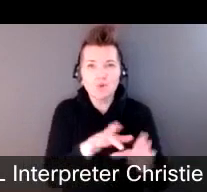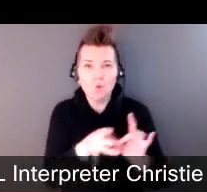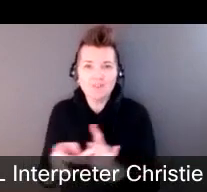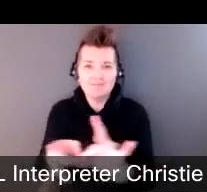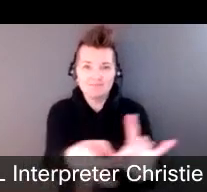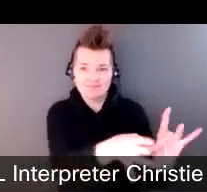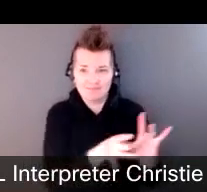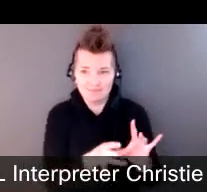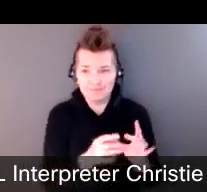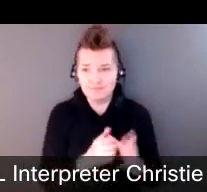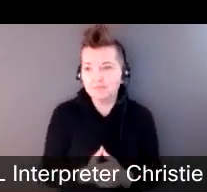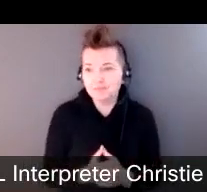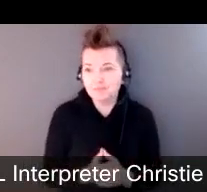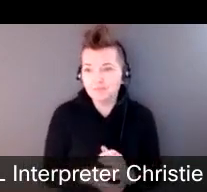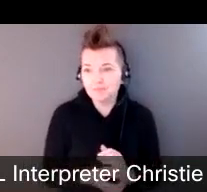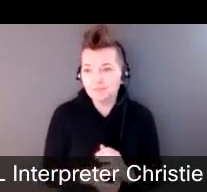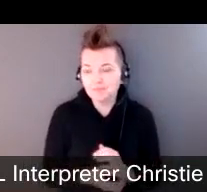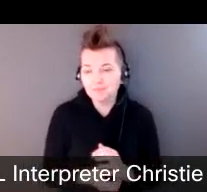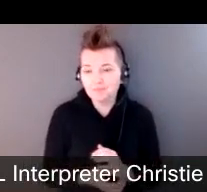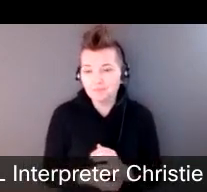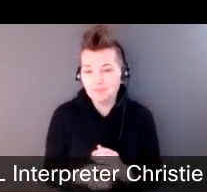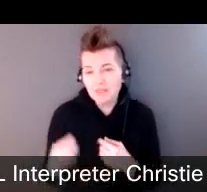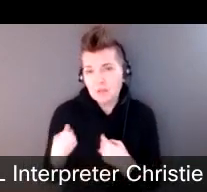the team to take a much more concerted